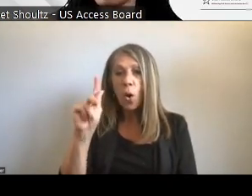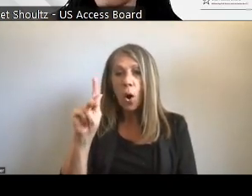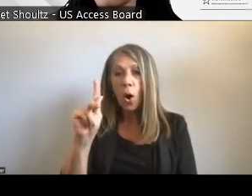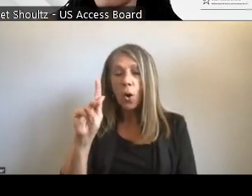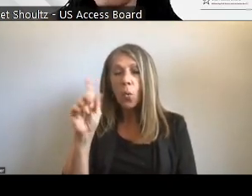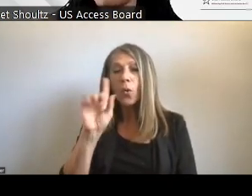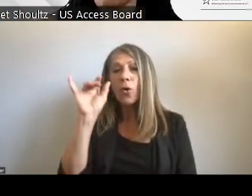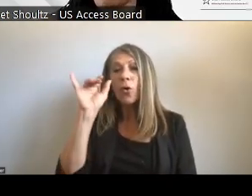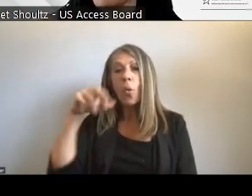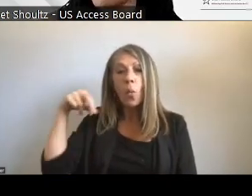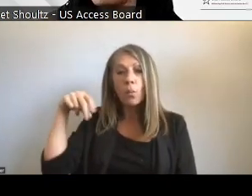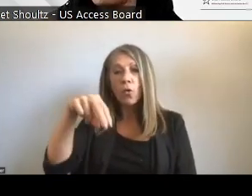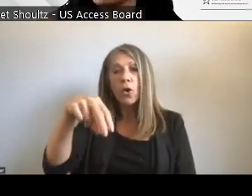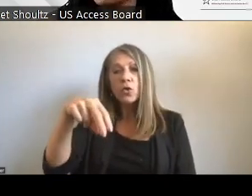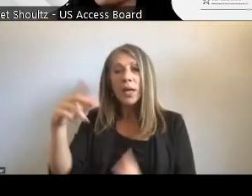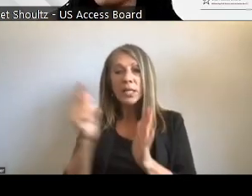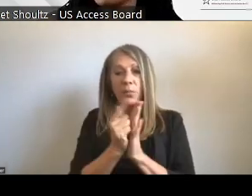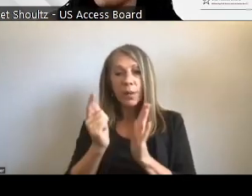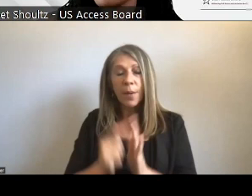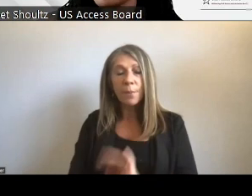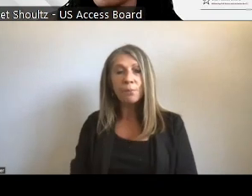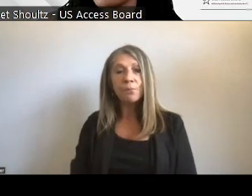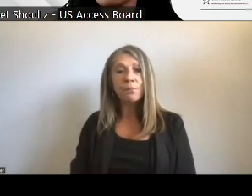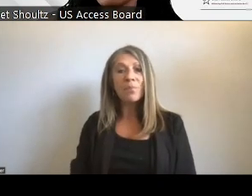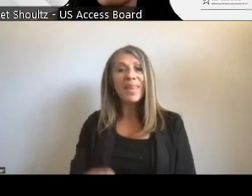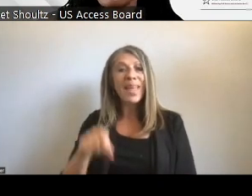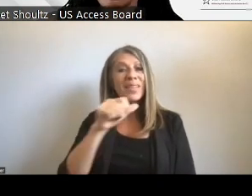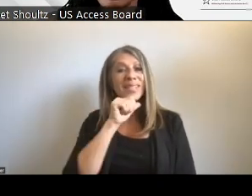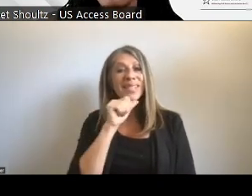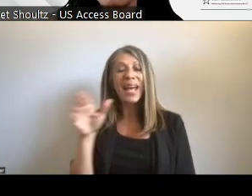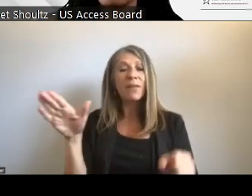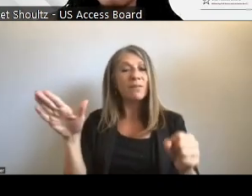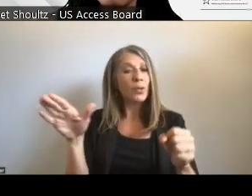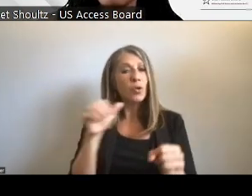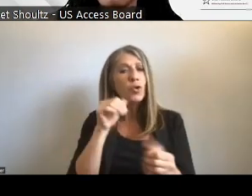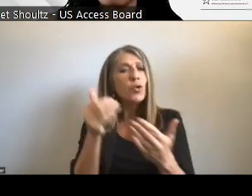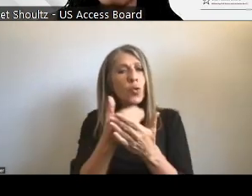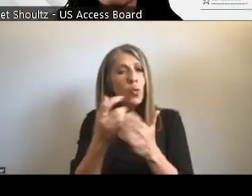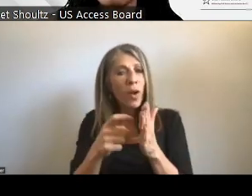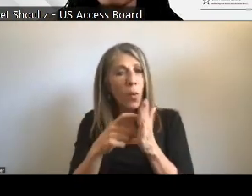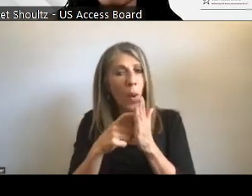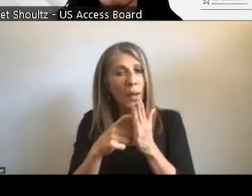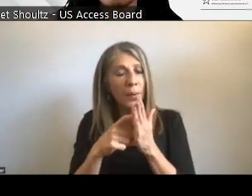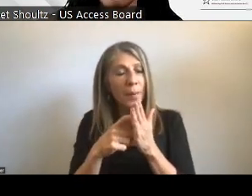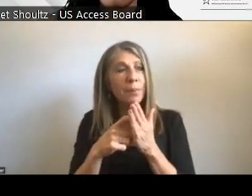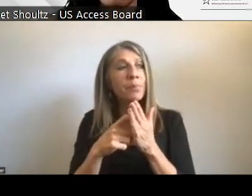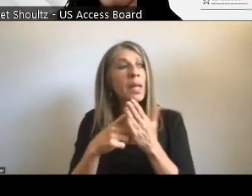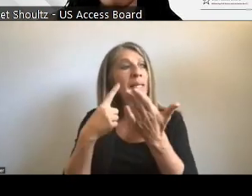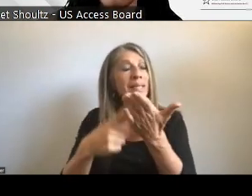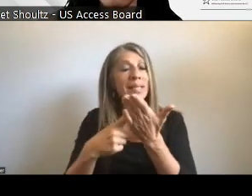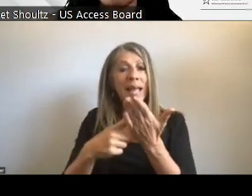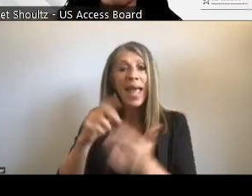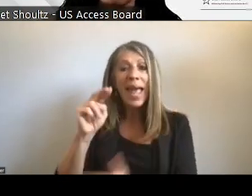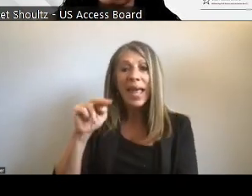is prohibited. Now this is not an entirely new requirement. It was discussed in NPRM advisory